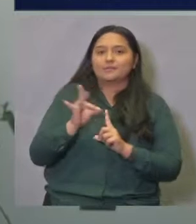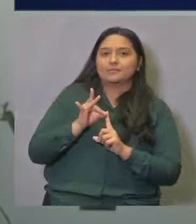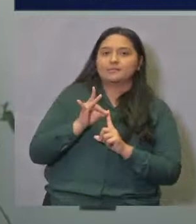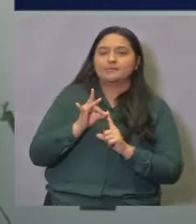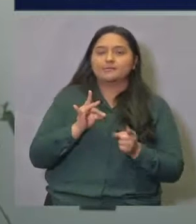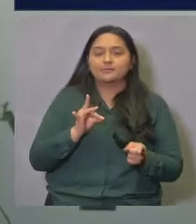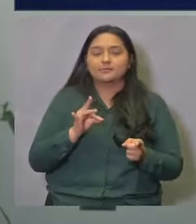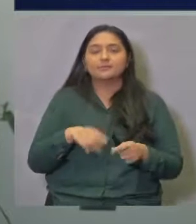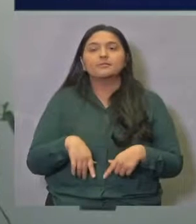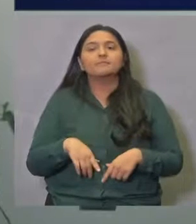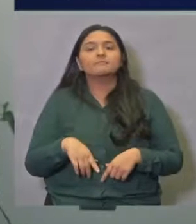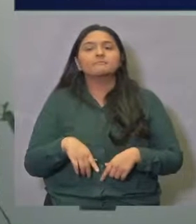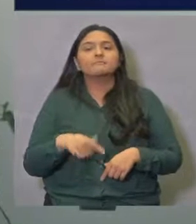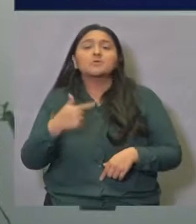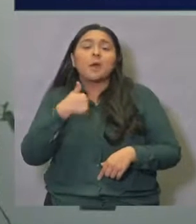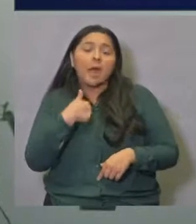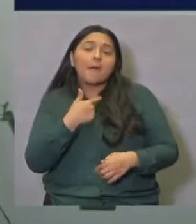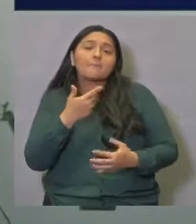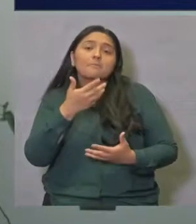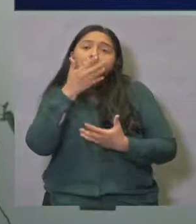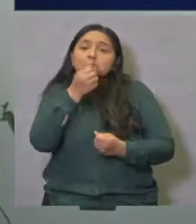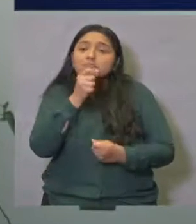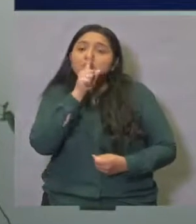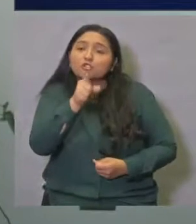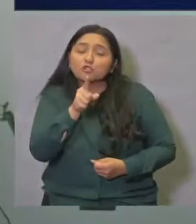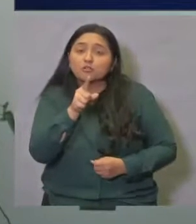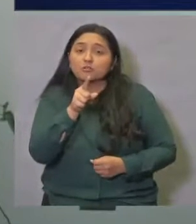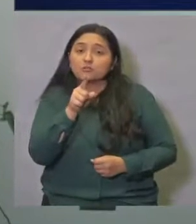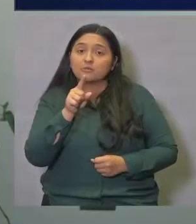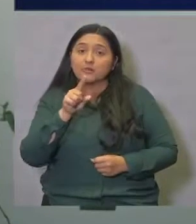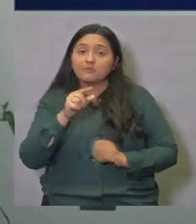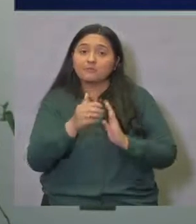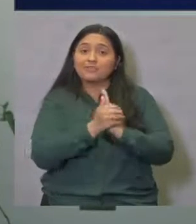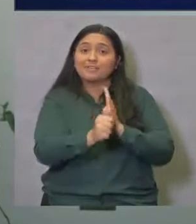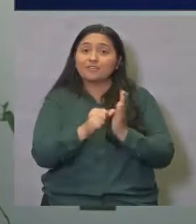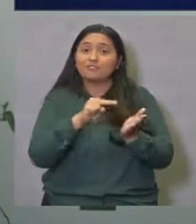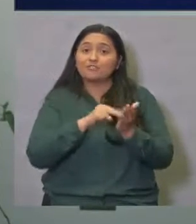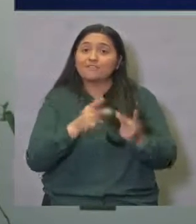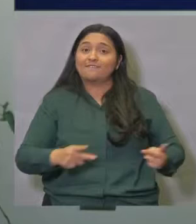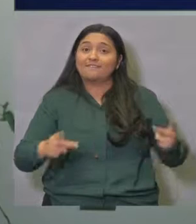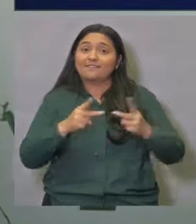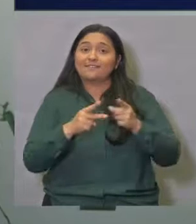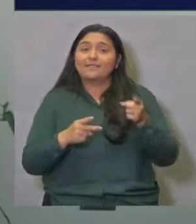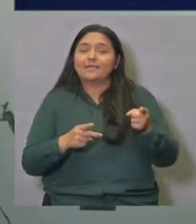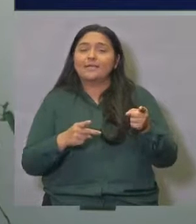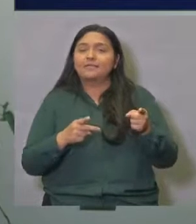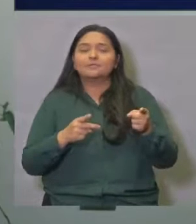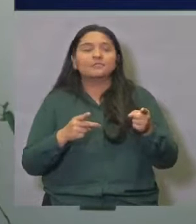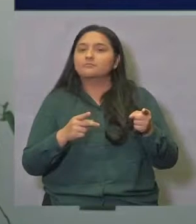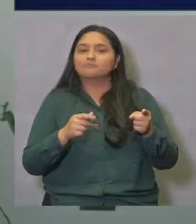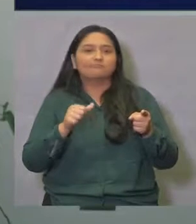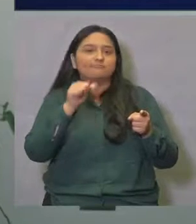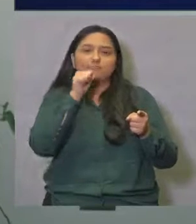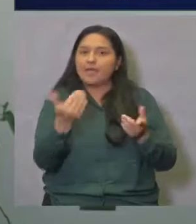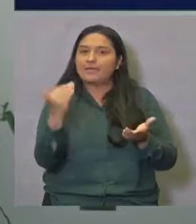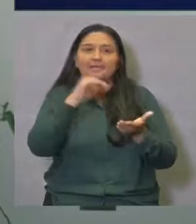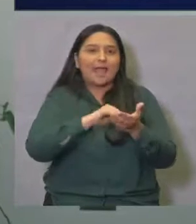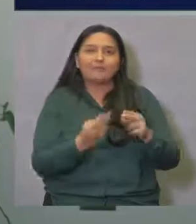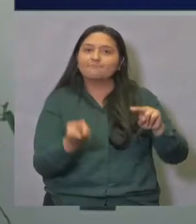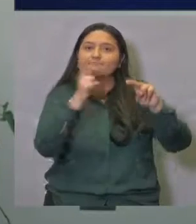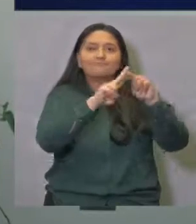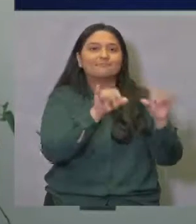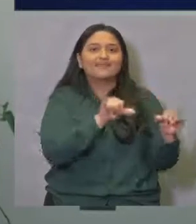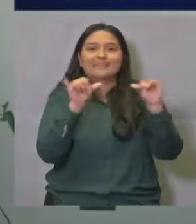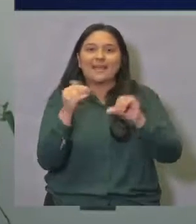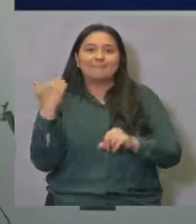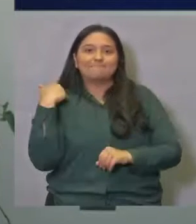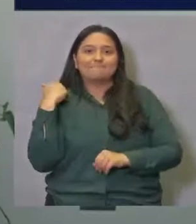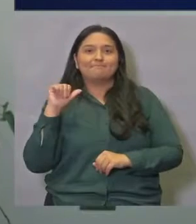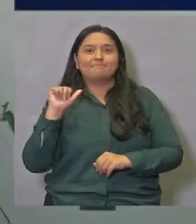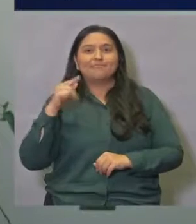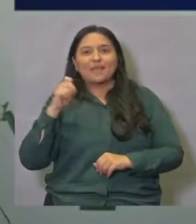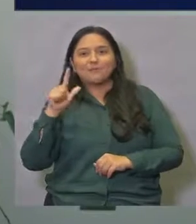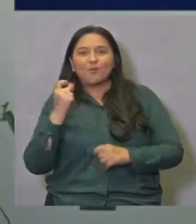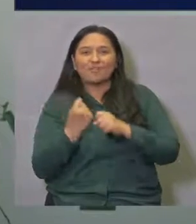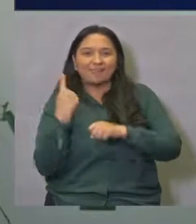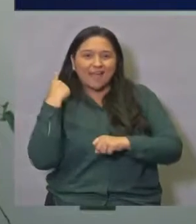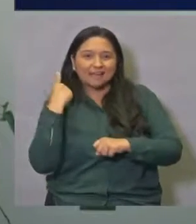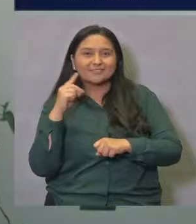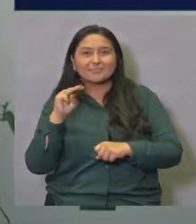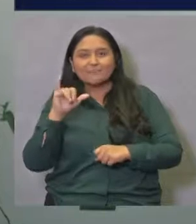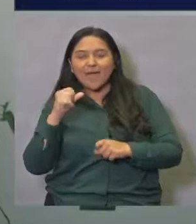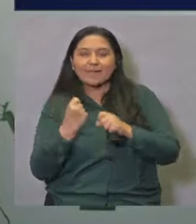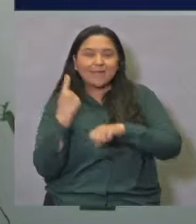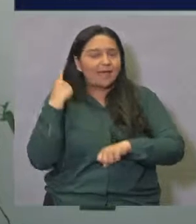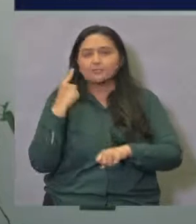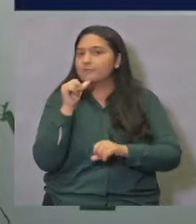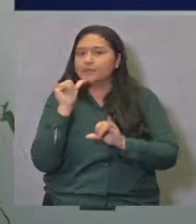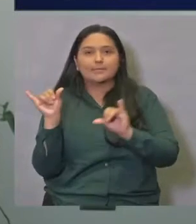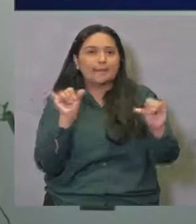ONE THING I FEEL PRETTY